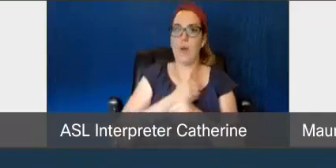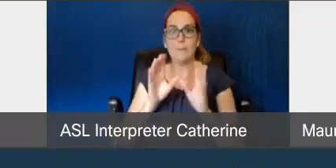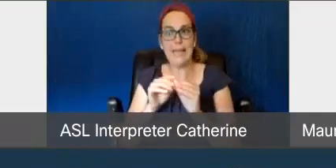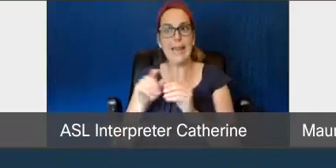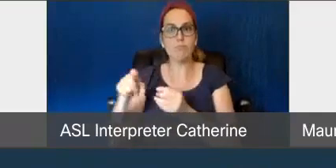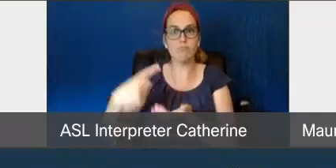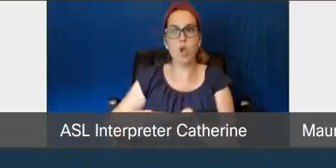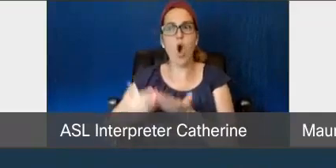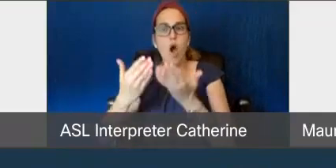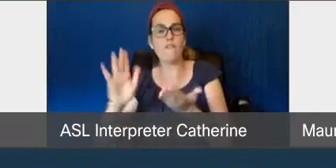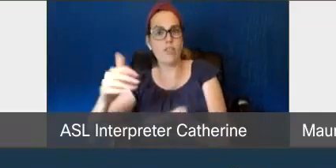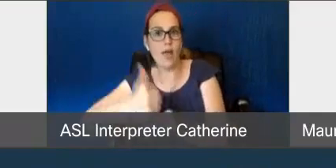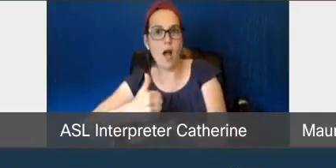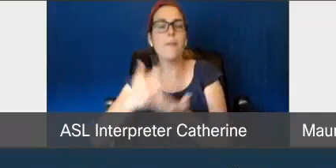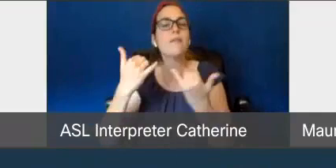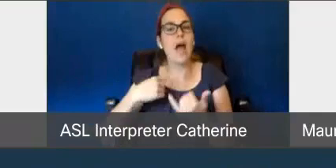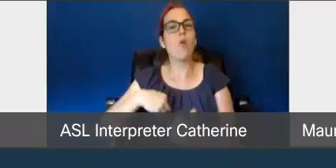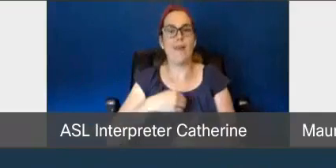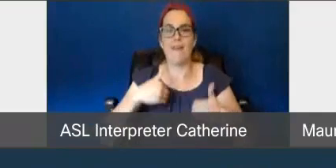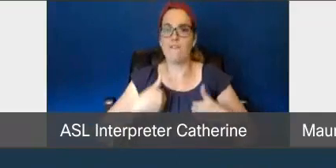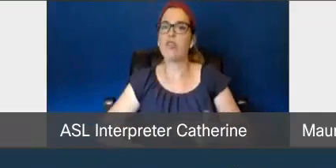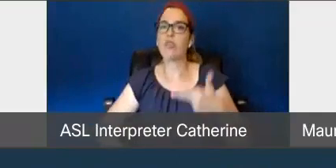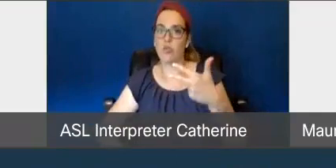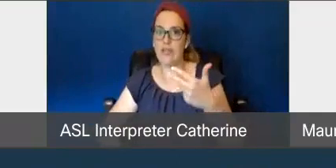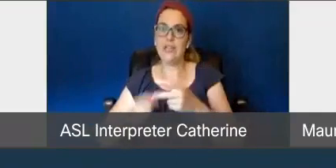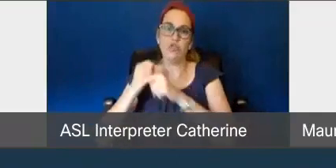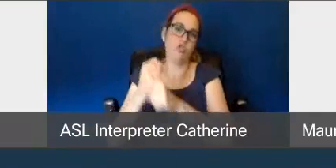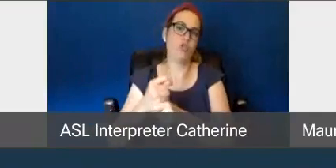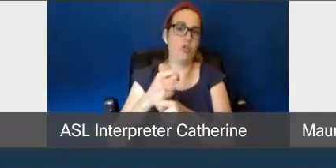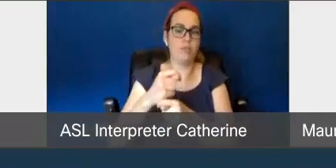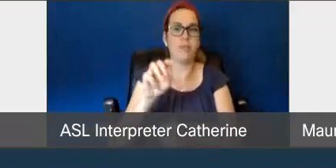so now we have the three traditional medically assisted treatment as I stated before.